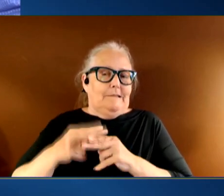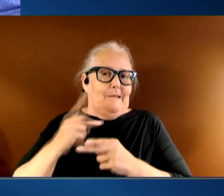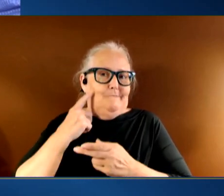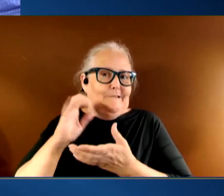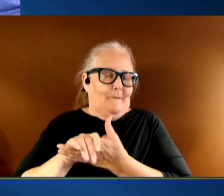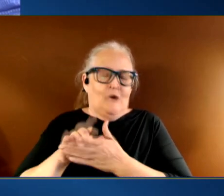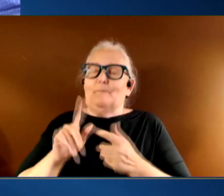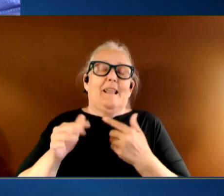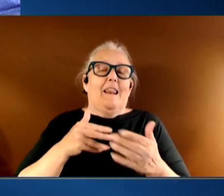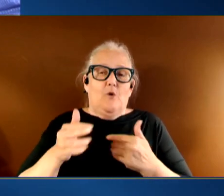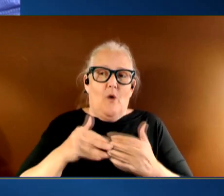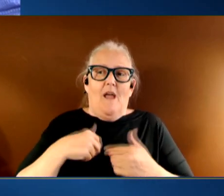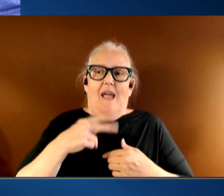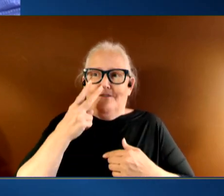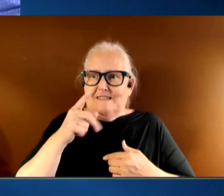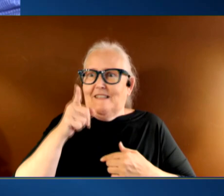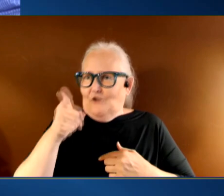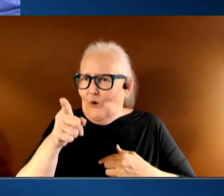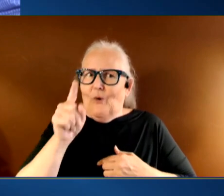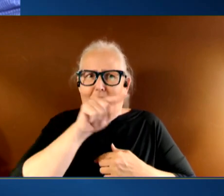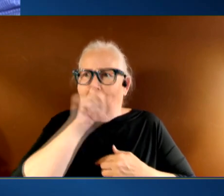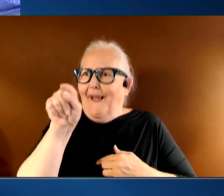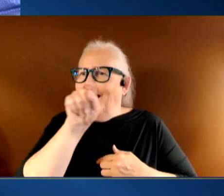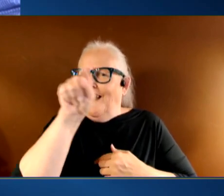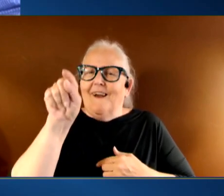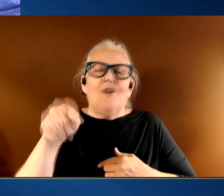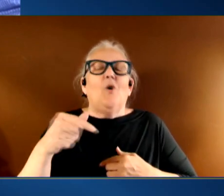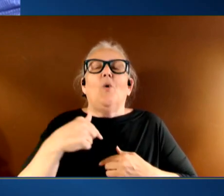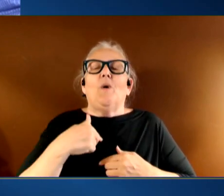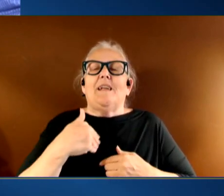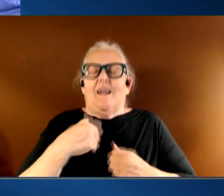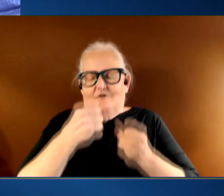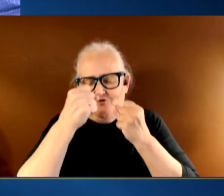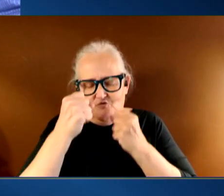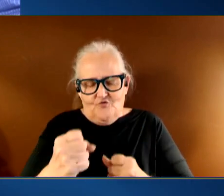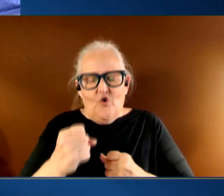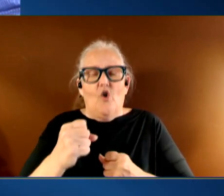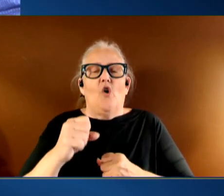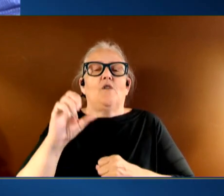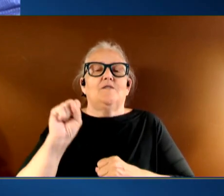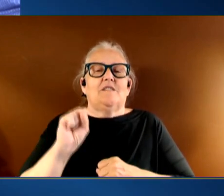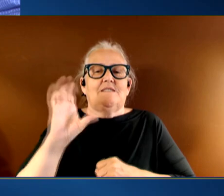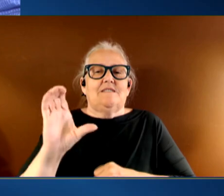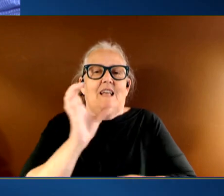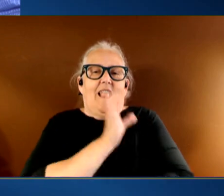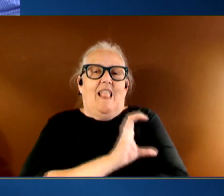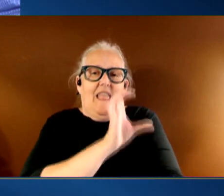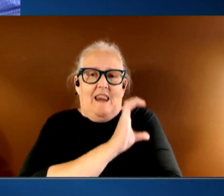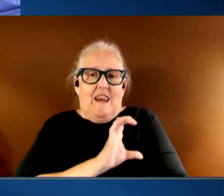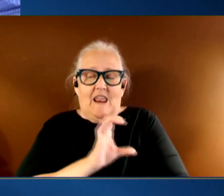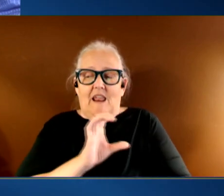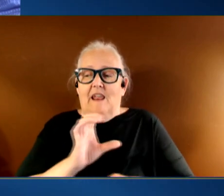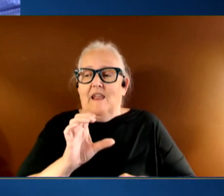we have robust sickle cell clinics ran by great -- I will say women, because they're all women.